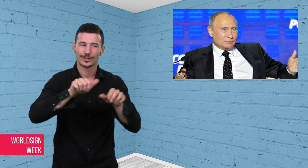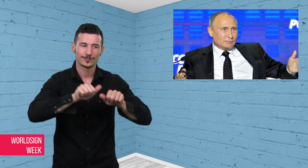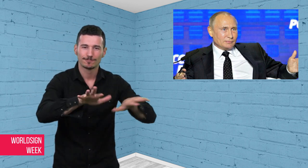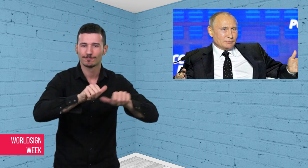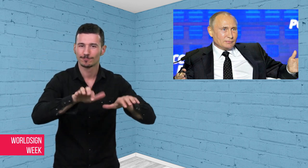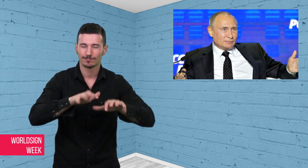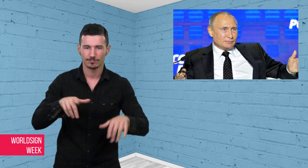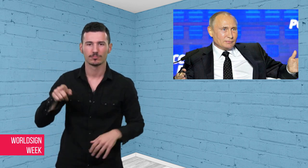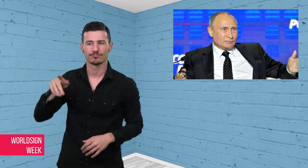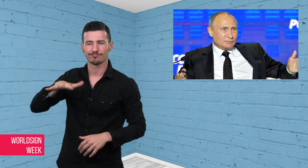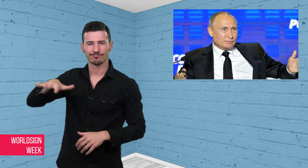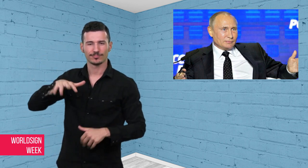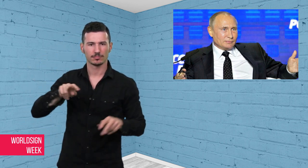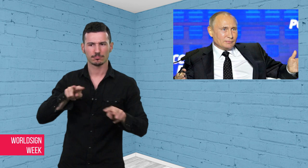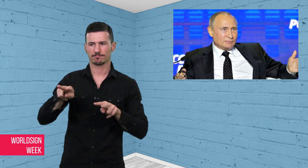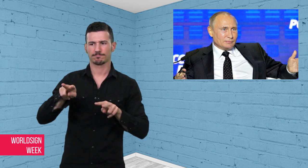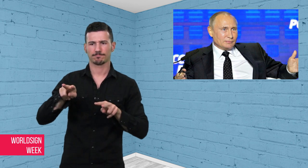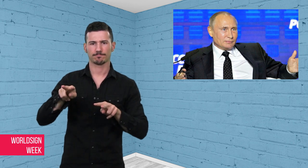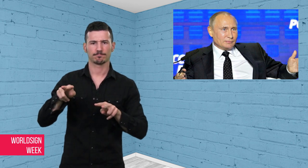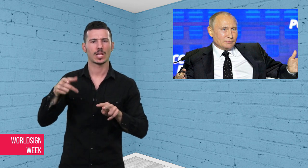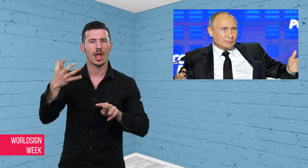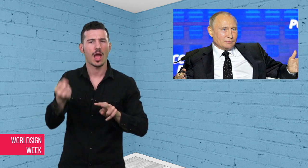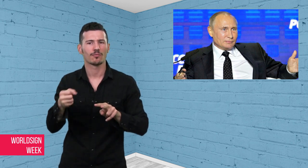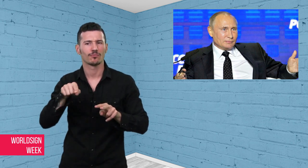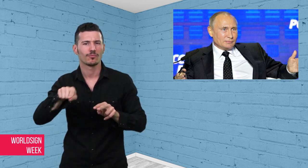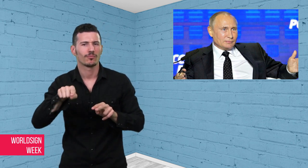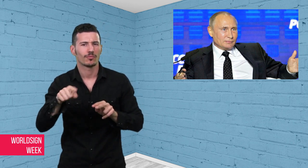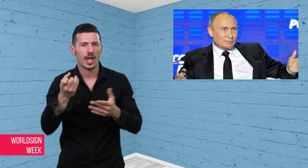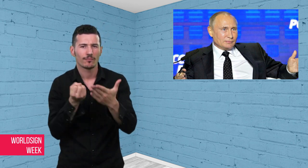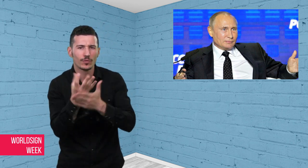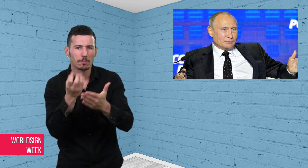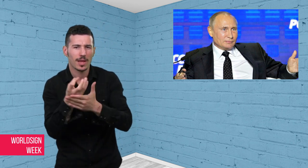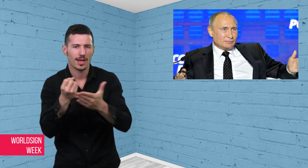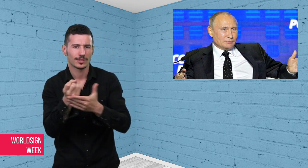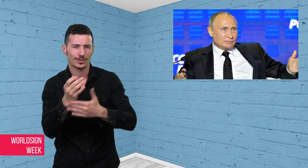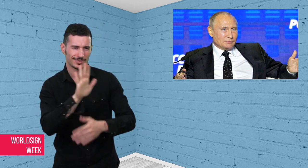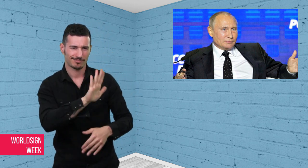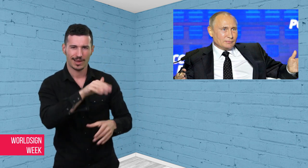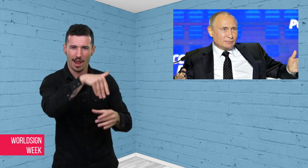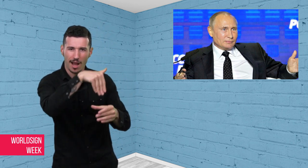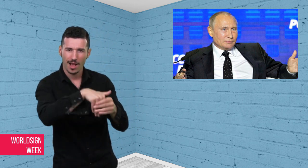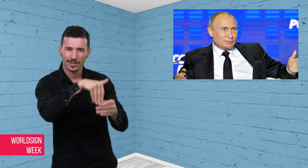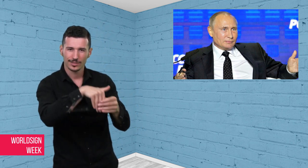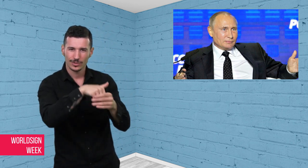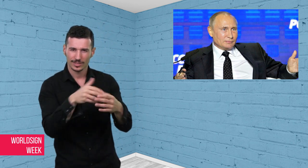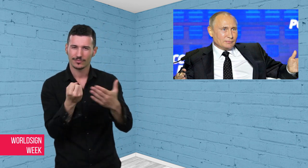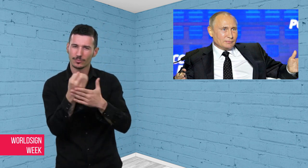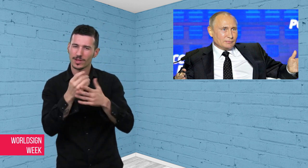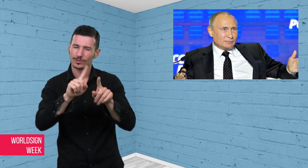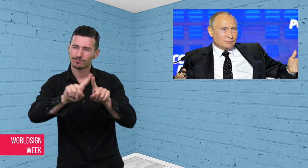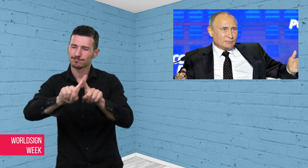acknowledged “a significant amount of